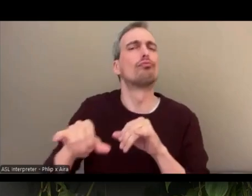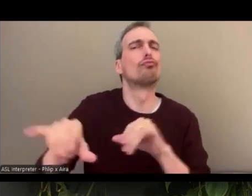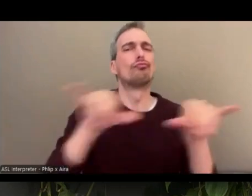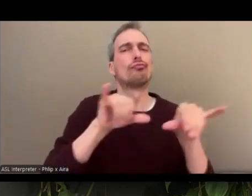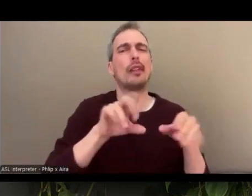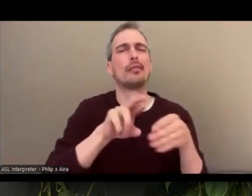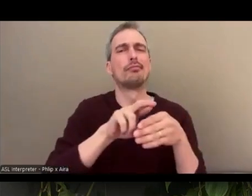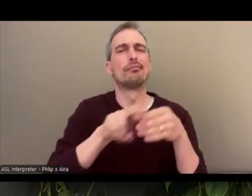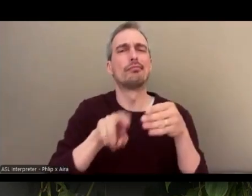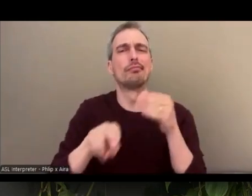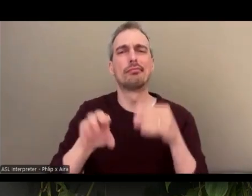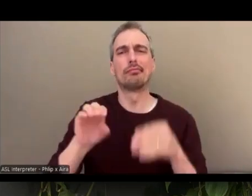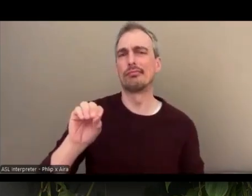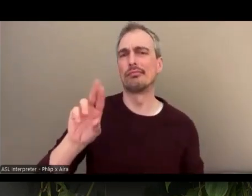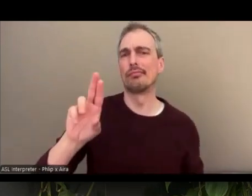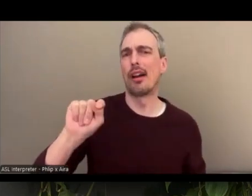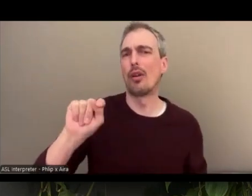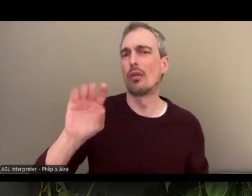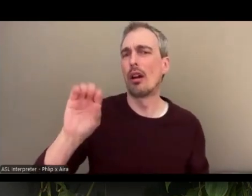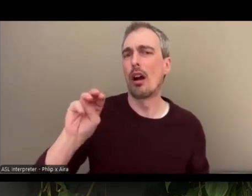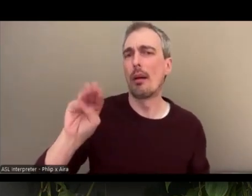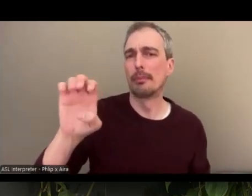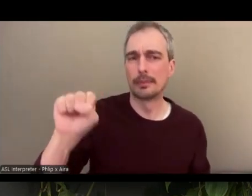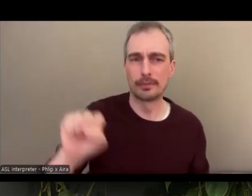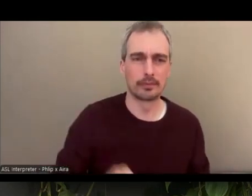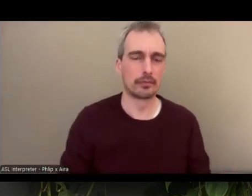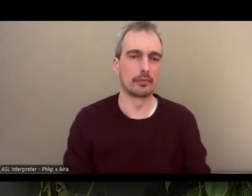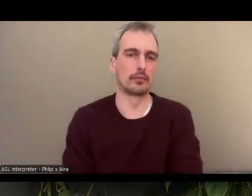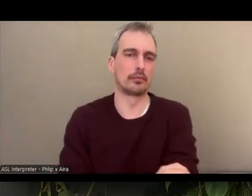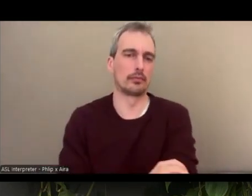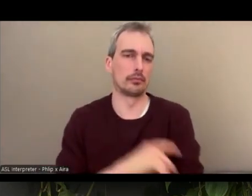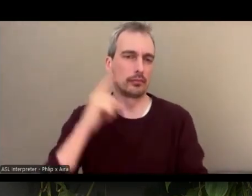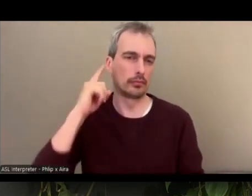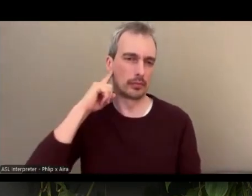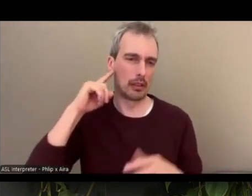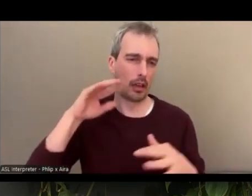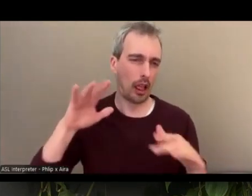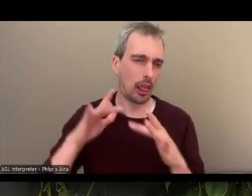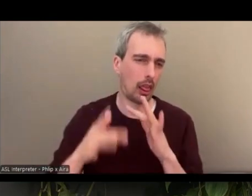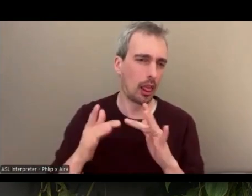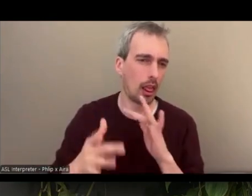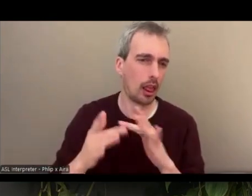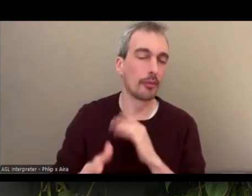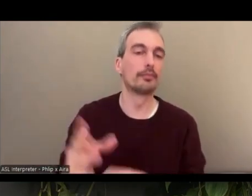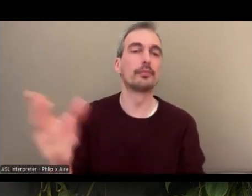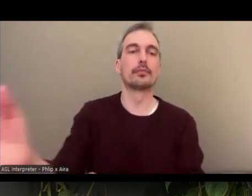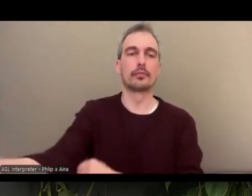of the prominent accessibility maturity models, so AbilityNet in the UK, they have a Digital Accessibility Maturity Model, DAMM.